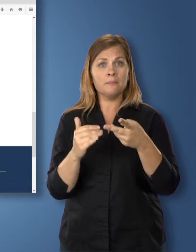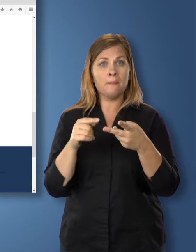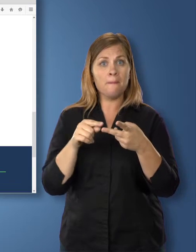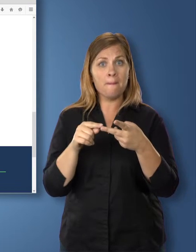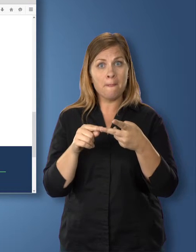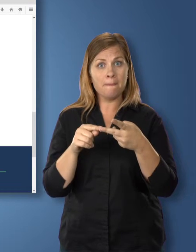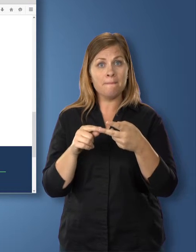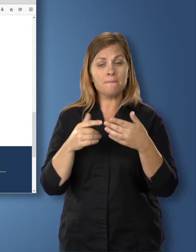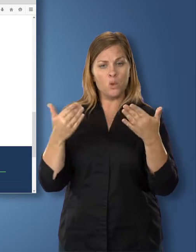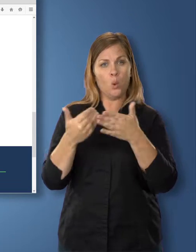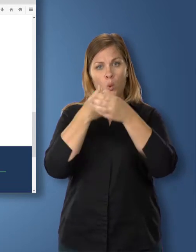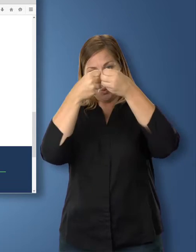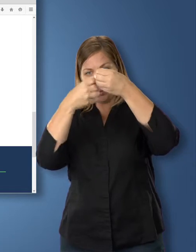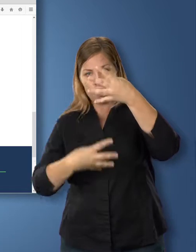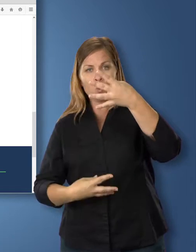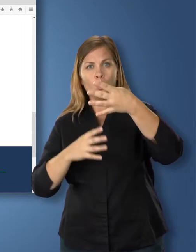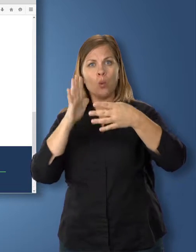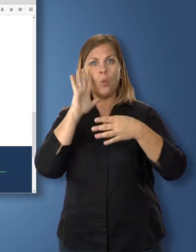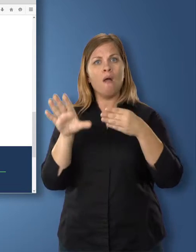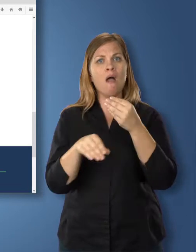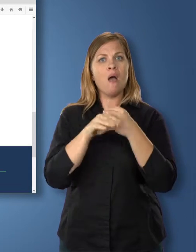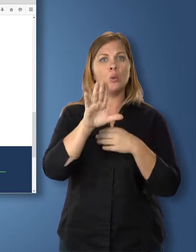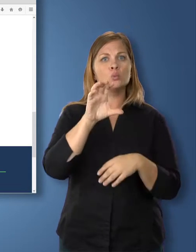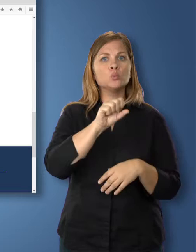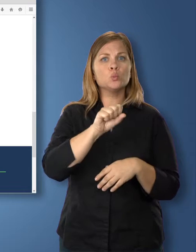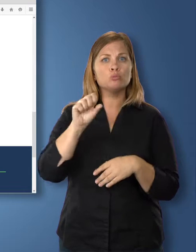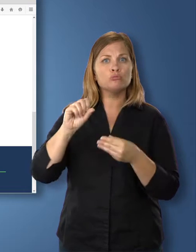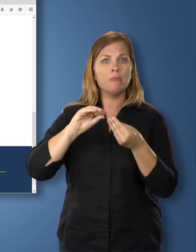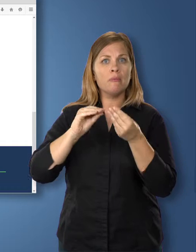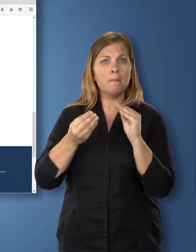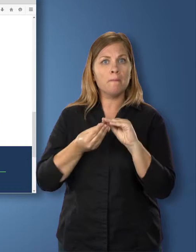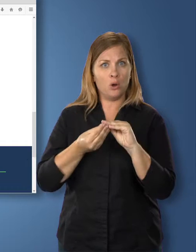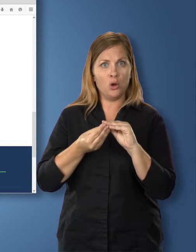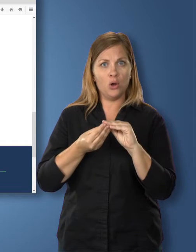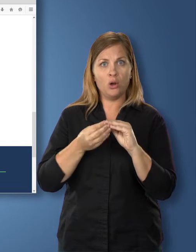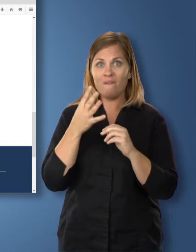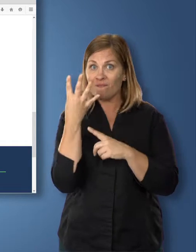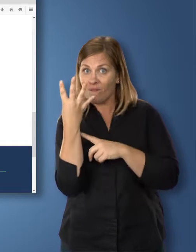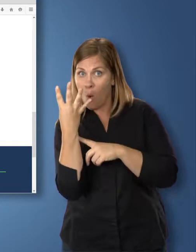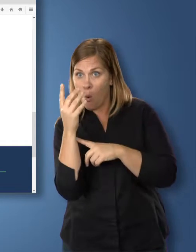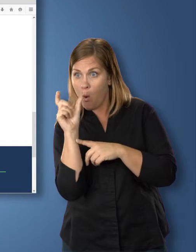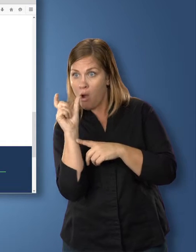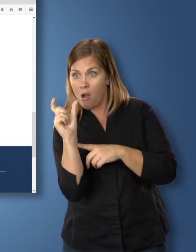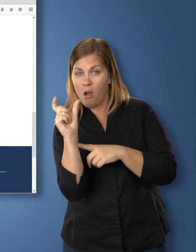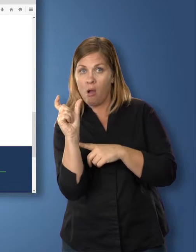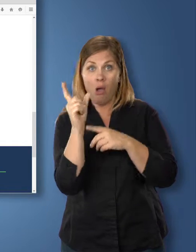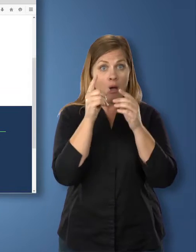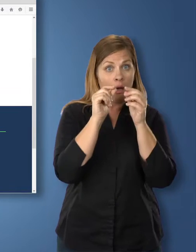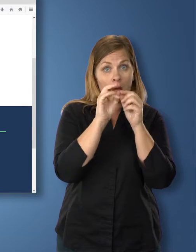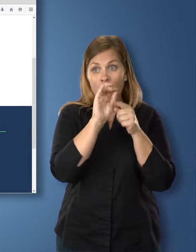Once you've typed in your ID number, click "Next." In Step 3, you enter your current address.